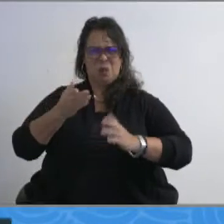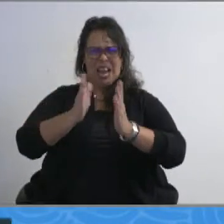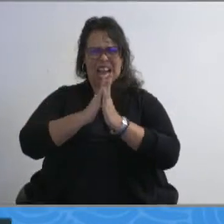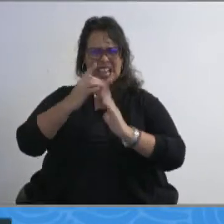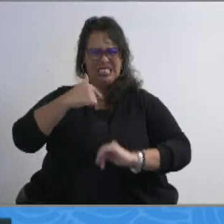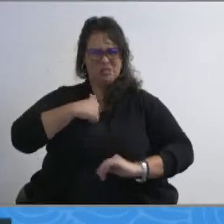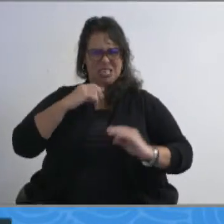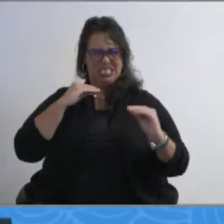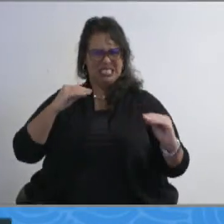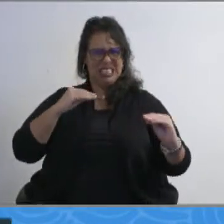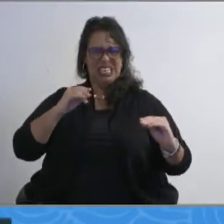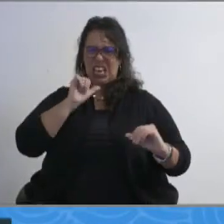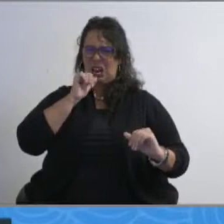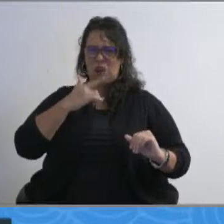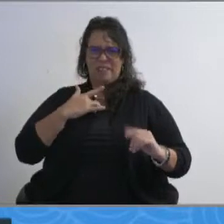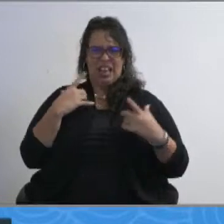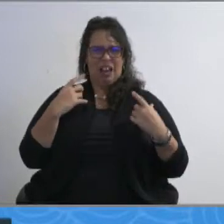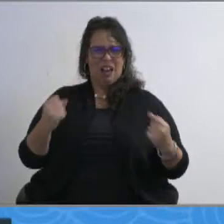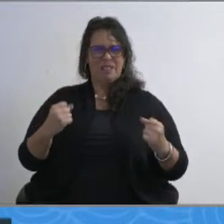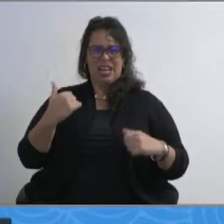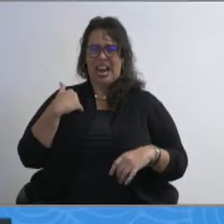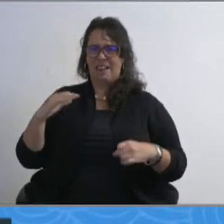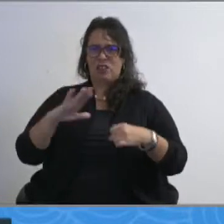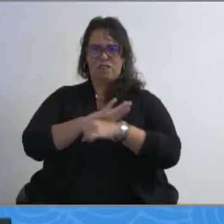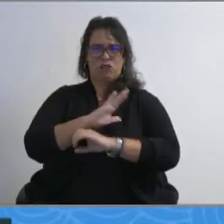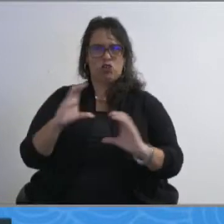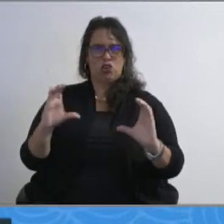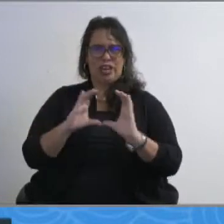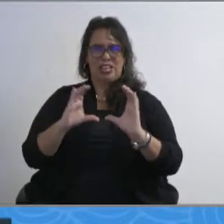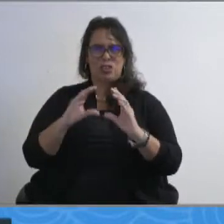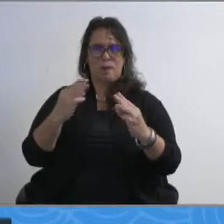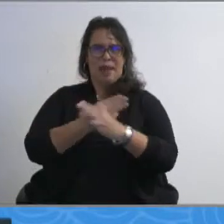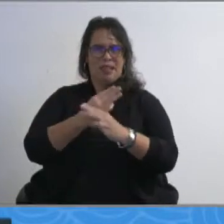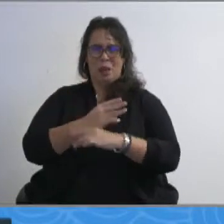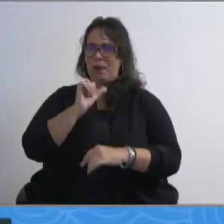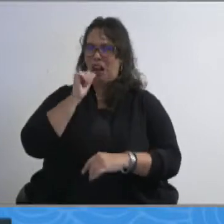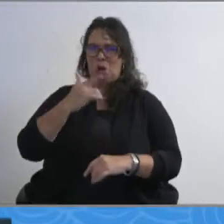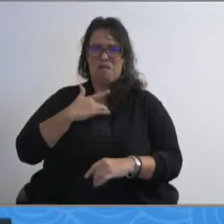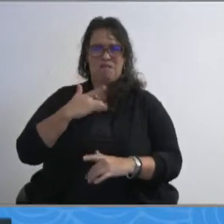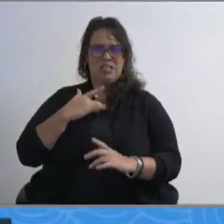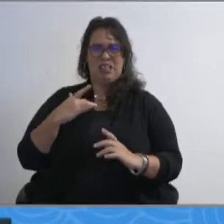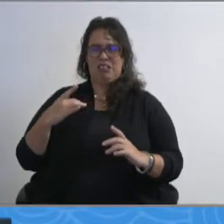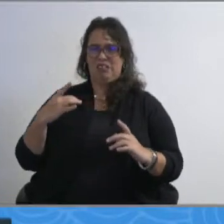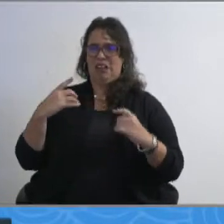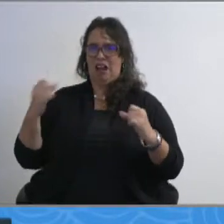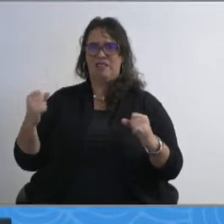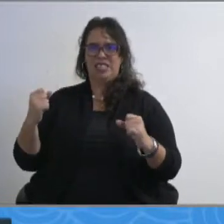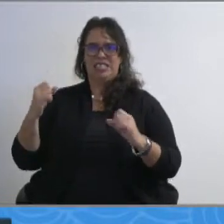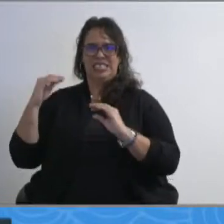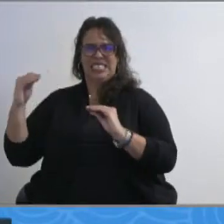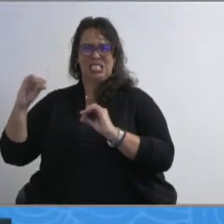even though I have a full credential in mathematics, but I don't feel confident in teaching that science course,